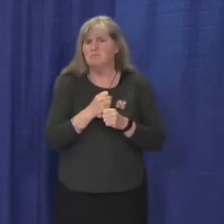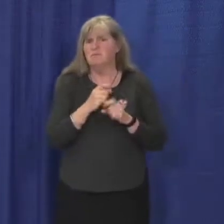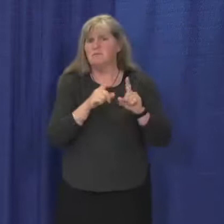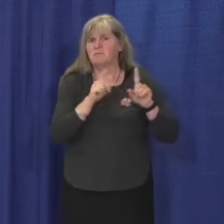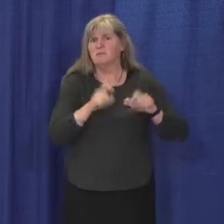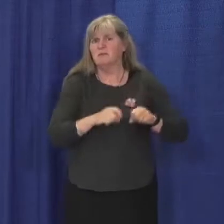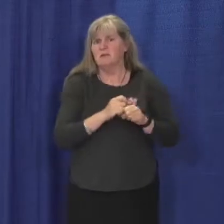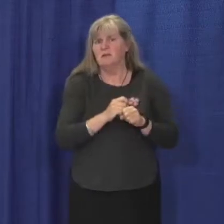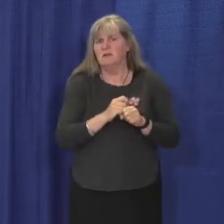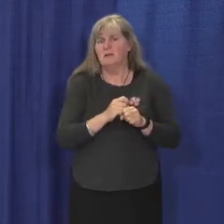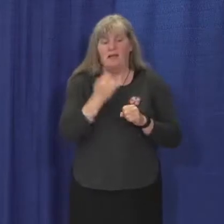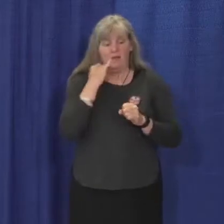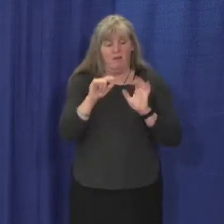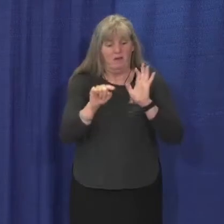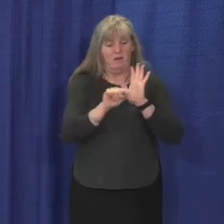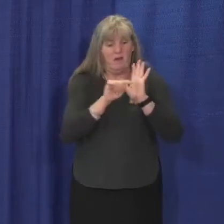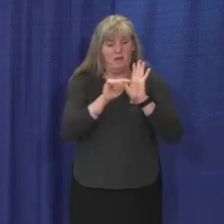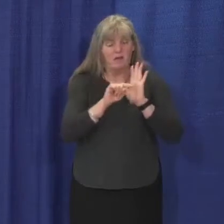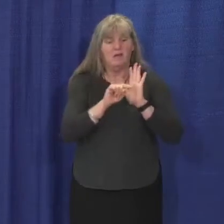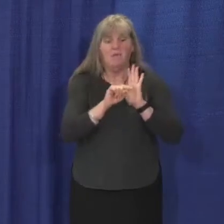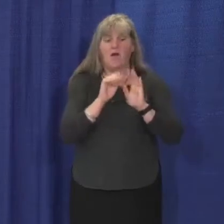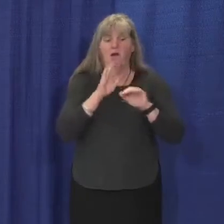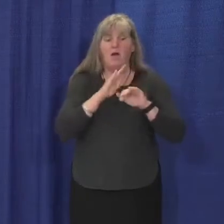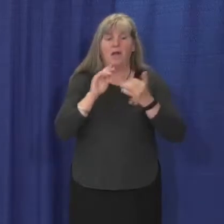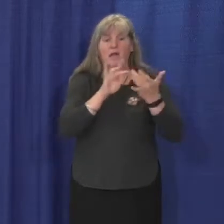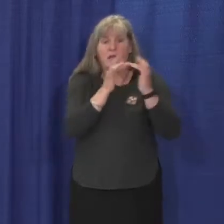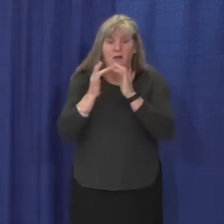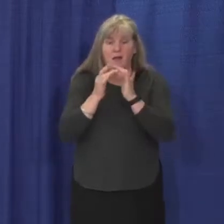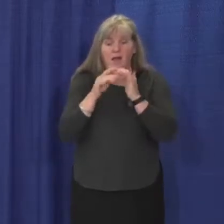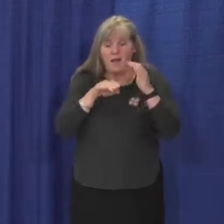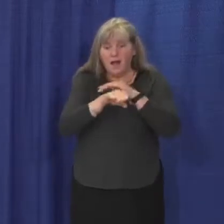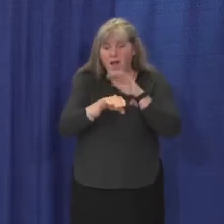remained very quick and negative results can be accessed online